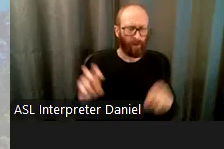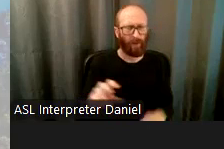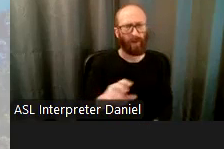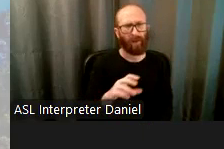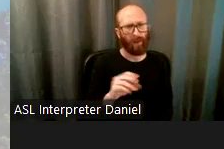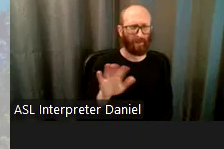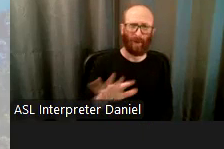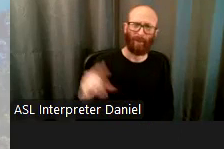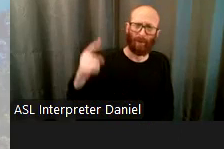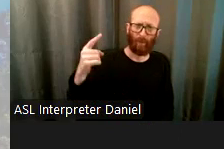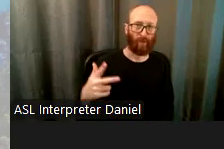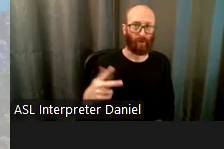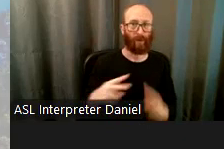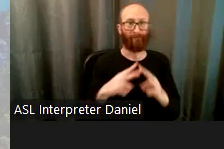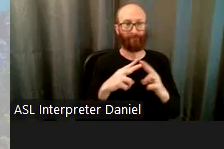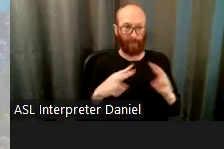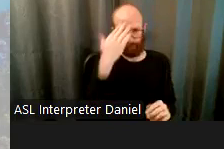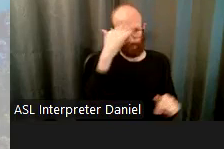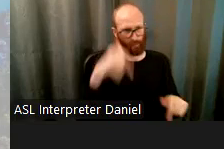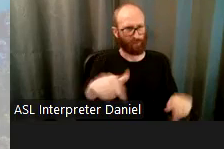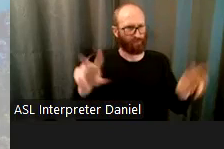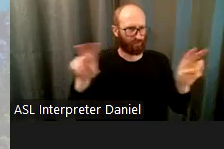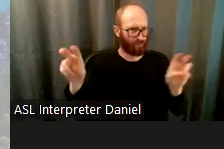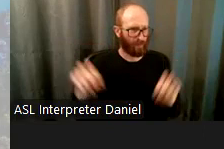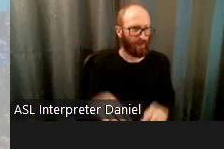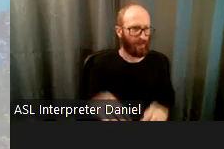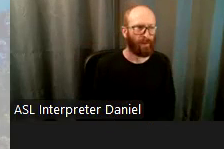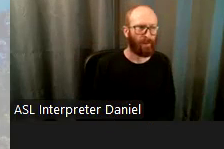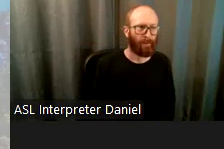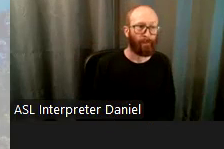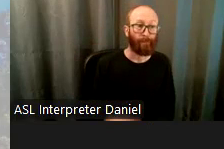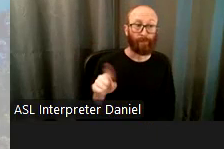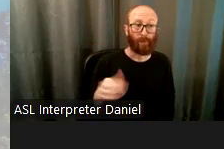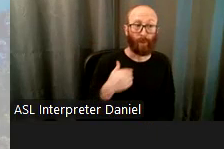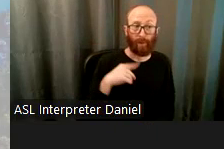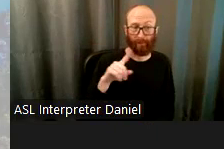who are very familiar with this topic, so as y'all have questions and want us to get more